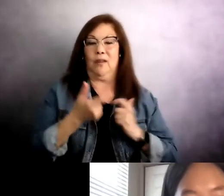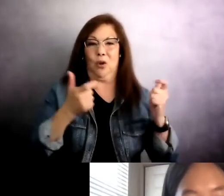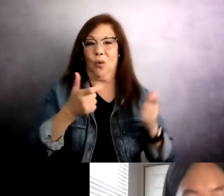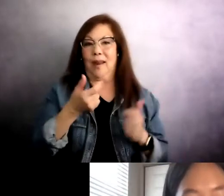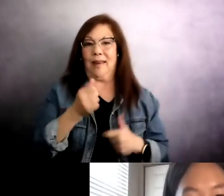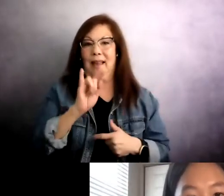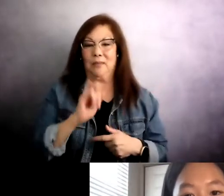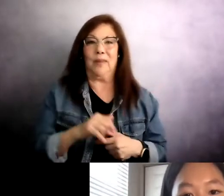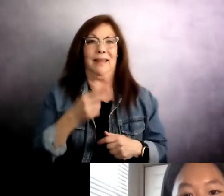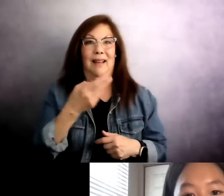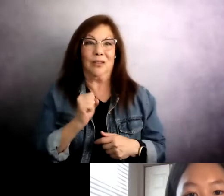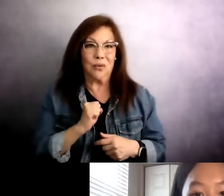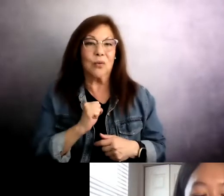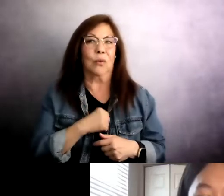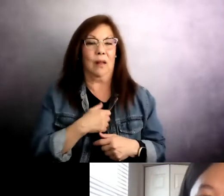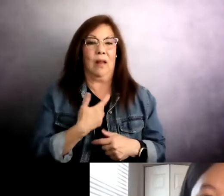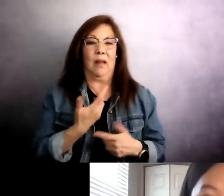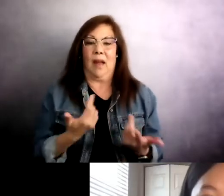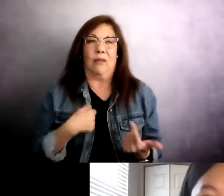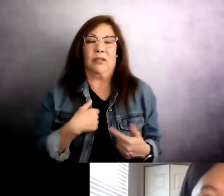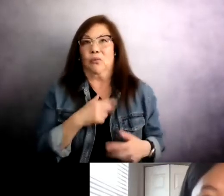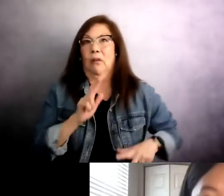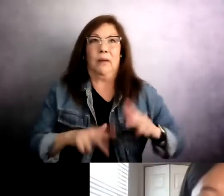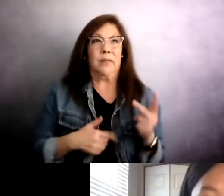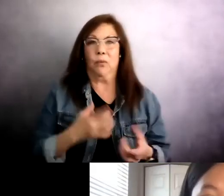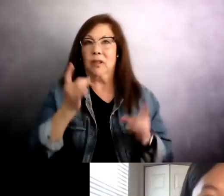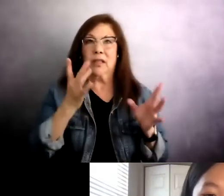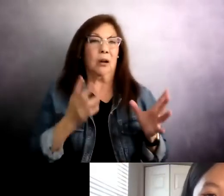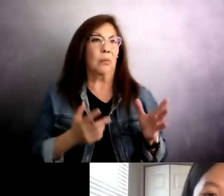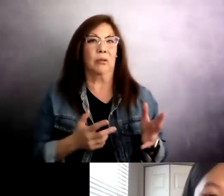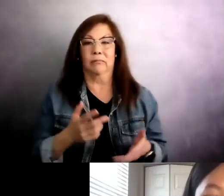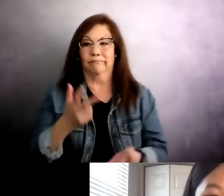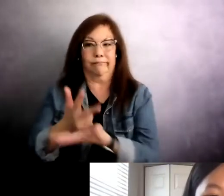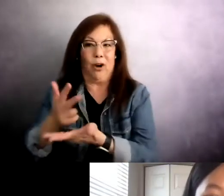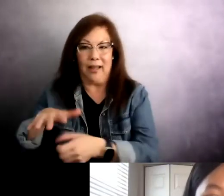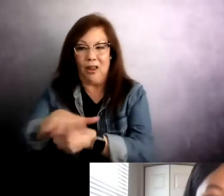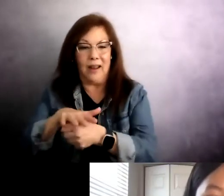That wasn't special, I was very clumsy, and that was a terrible parking lot. More seriously,